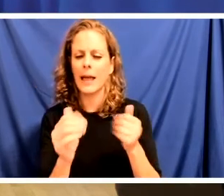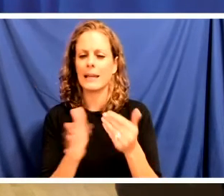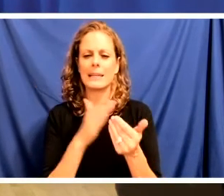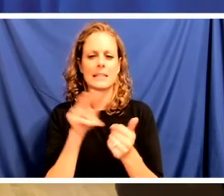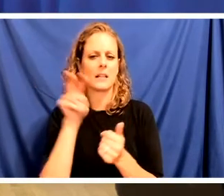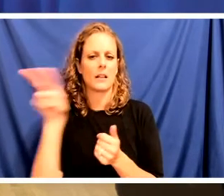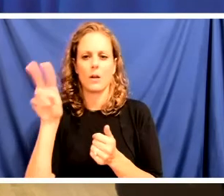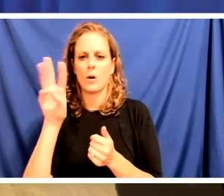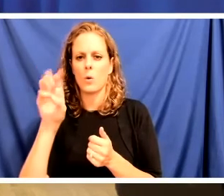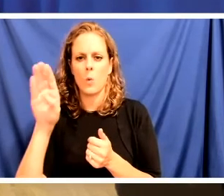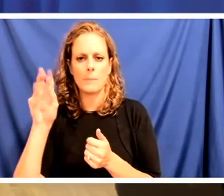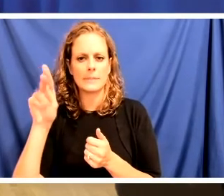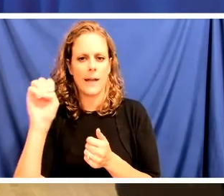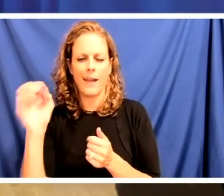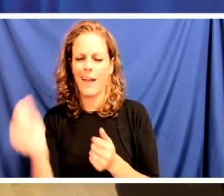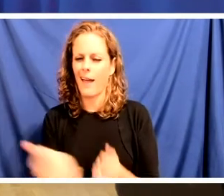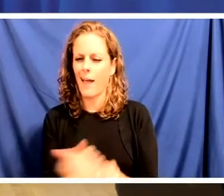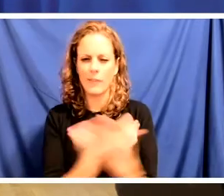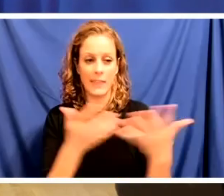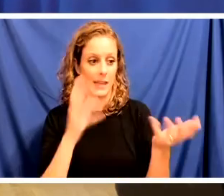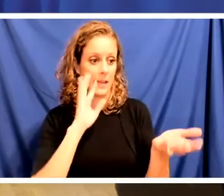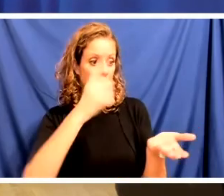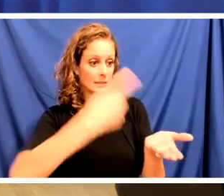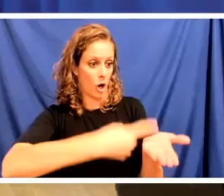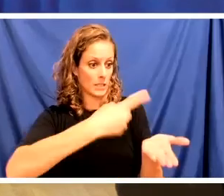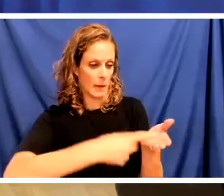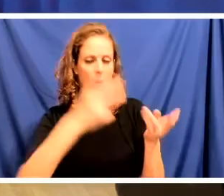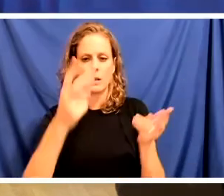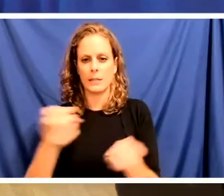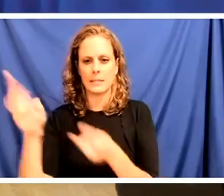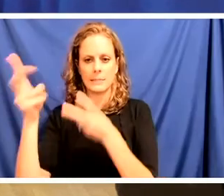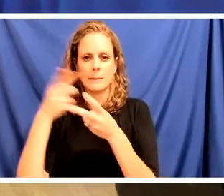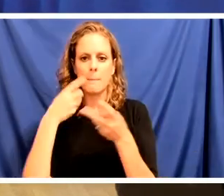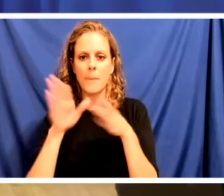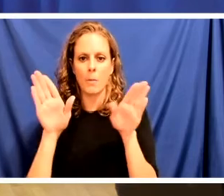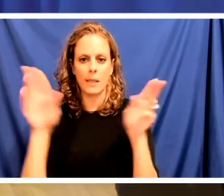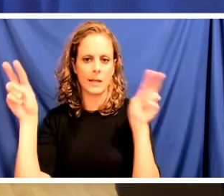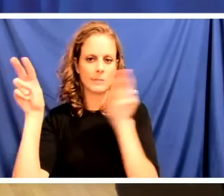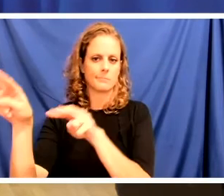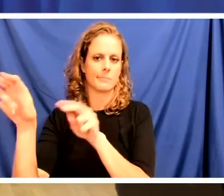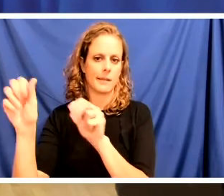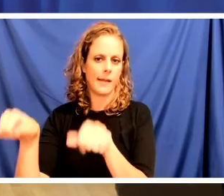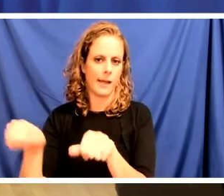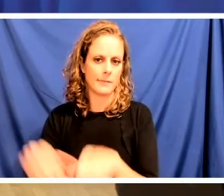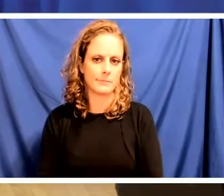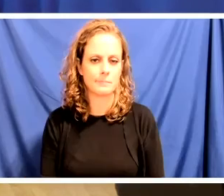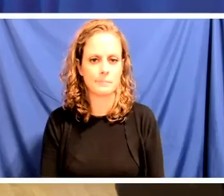yeah that's a really good point and I think kind of stresses the importance of really watching those November hearings.